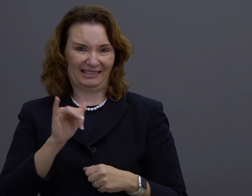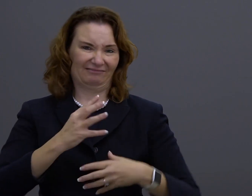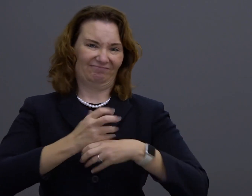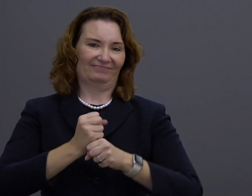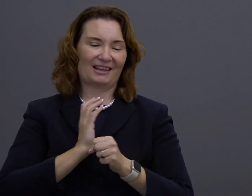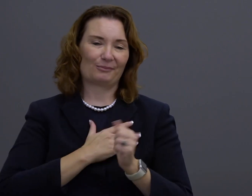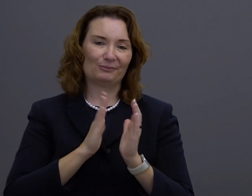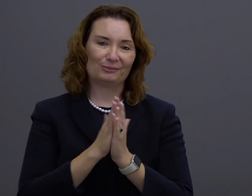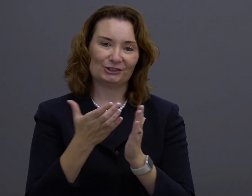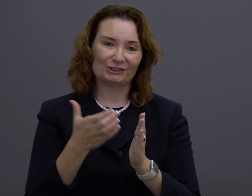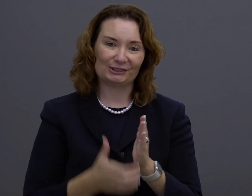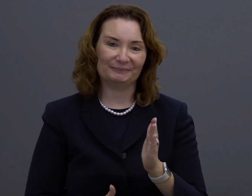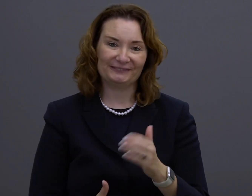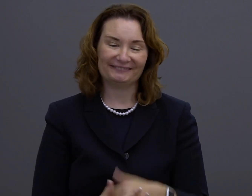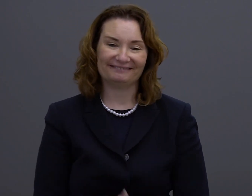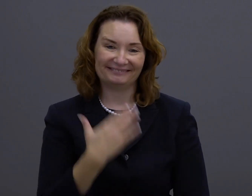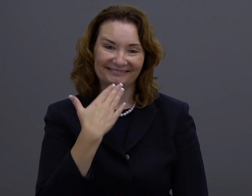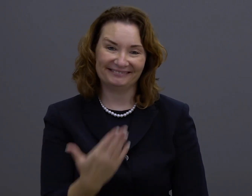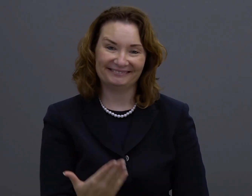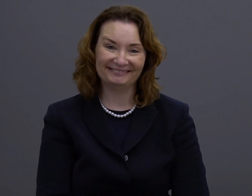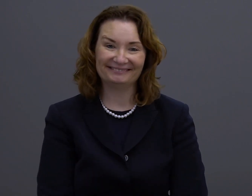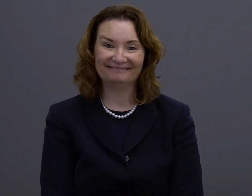That’s the gist of our chapter. Thank you.